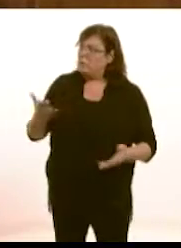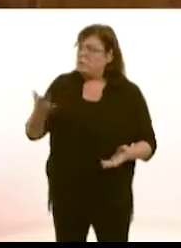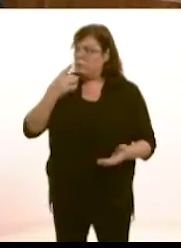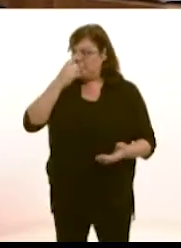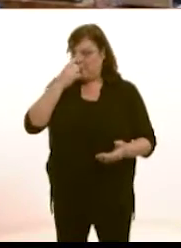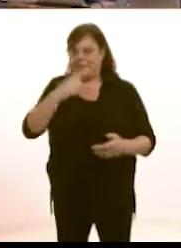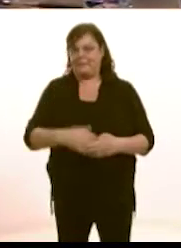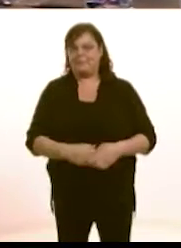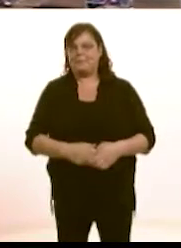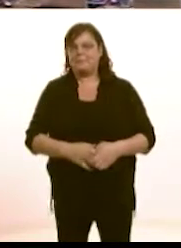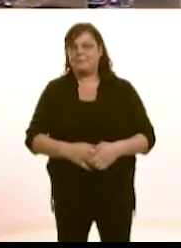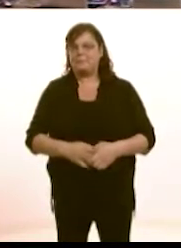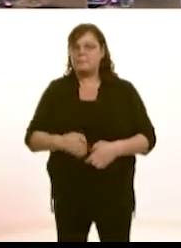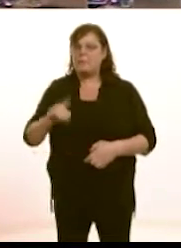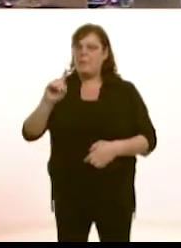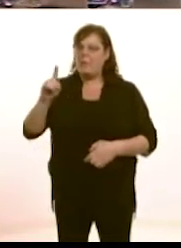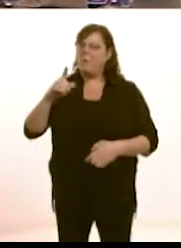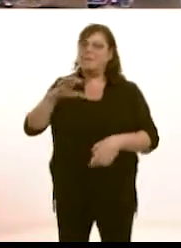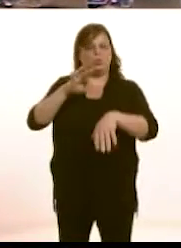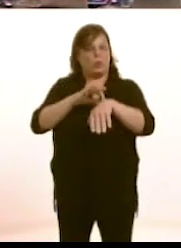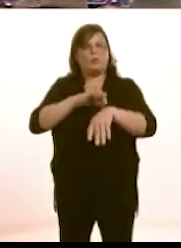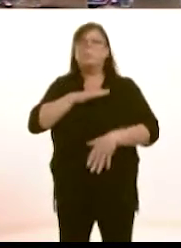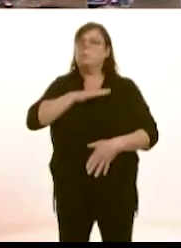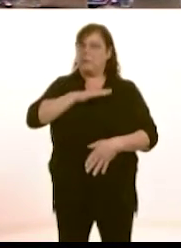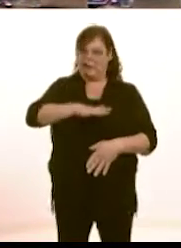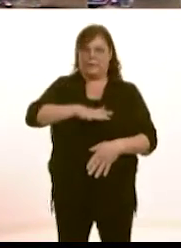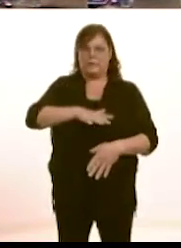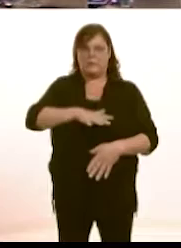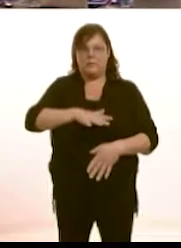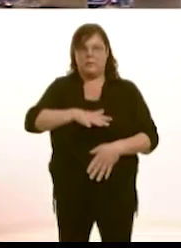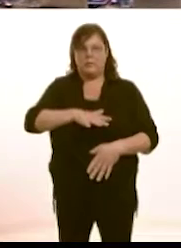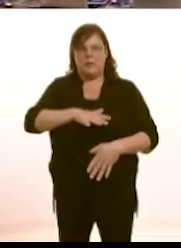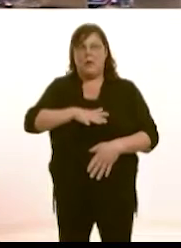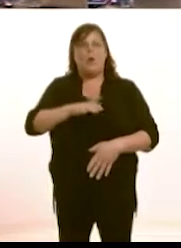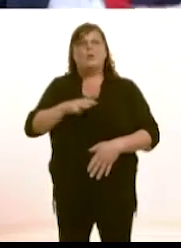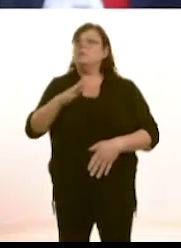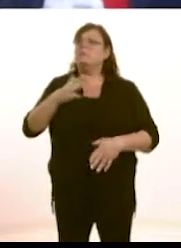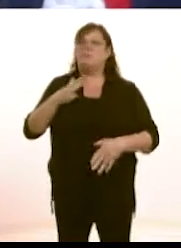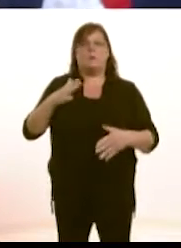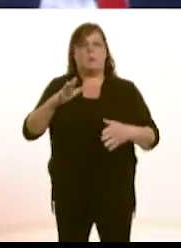But one thing I can say to him is: we need doctors. There is no health service anywhere in the developed world that doesnít recruit doctors from other countries.